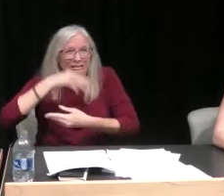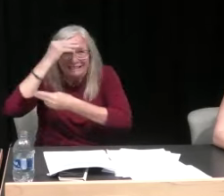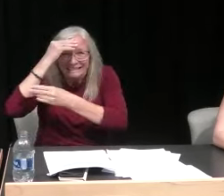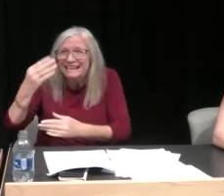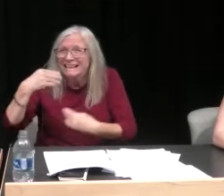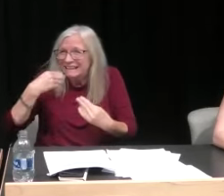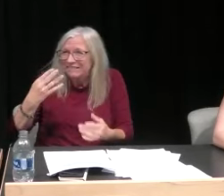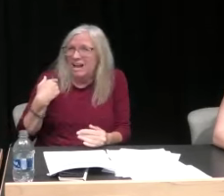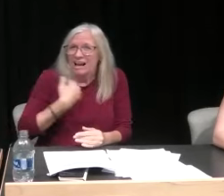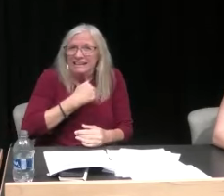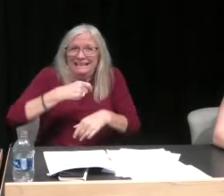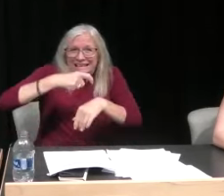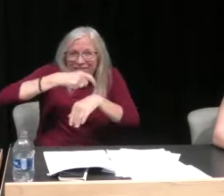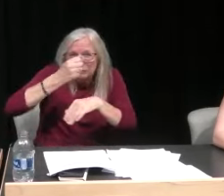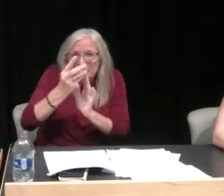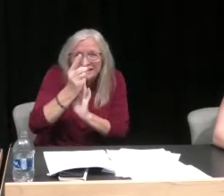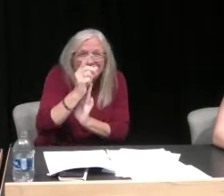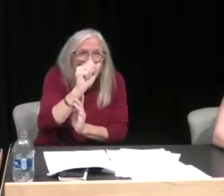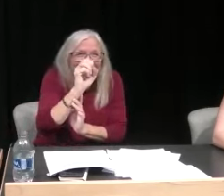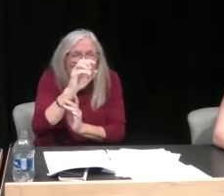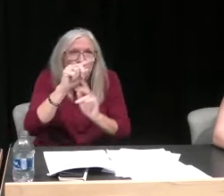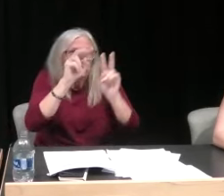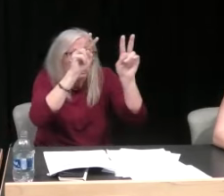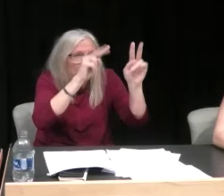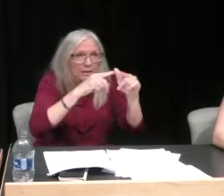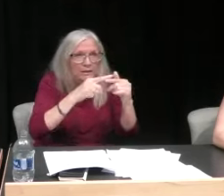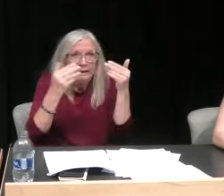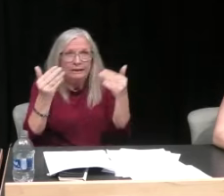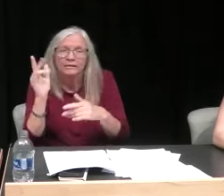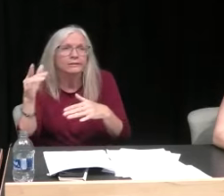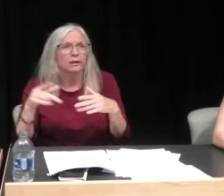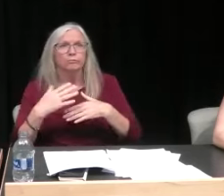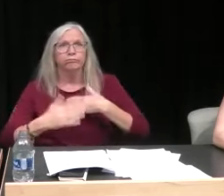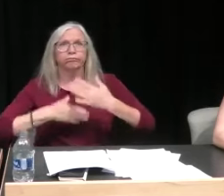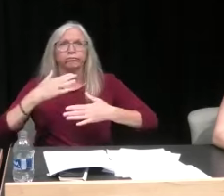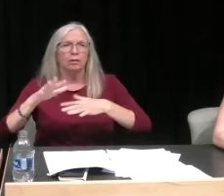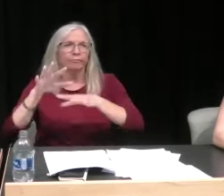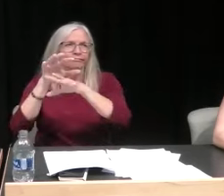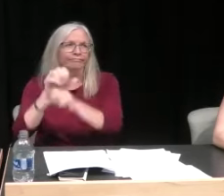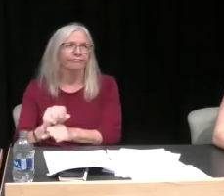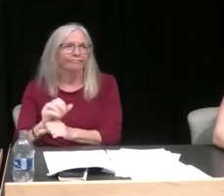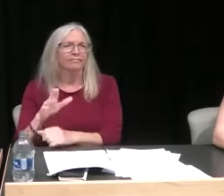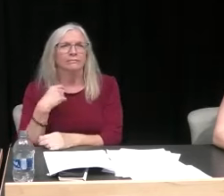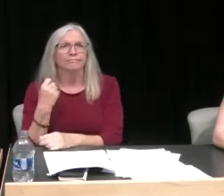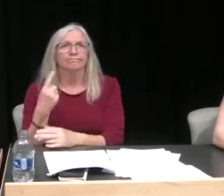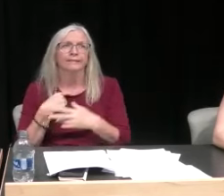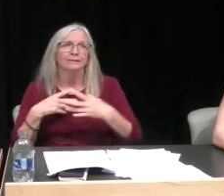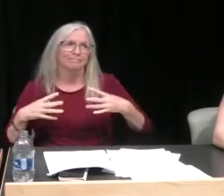slideshow and so even though um that's considered normal but when we're using interpreters like